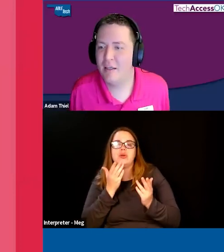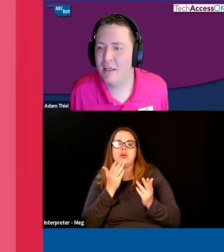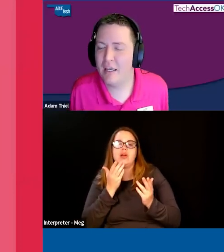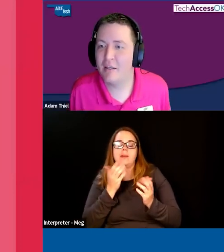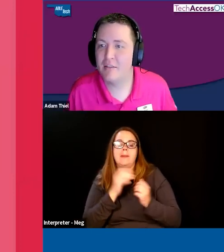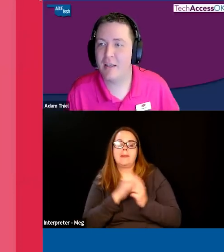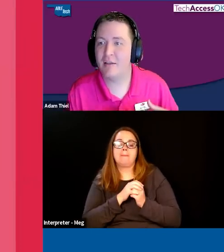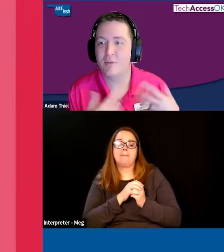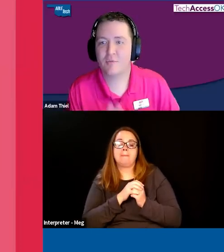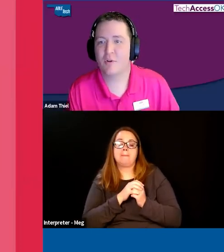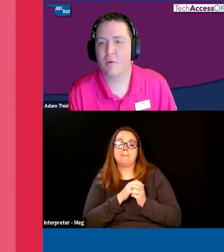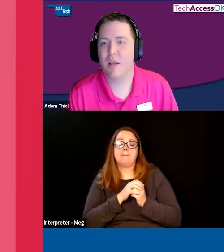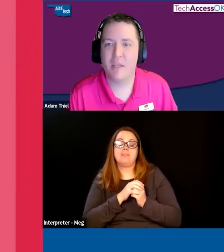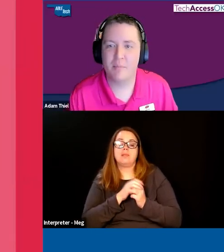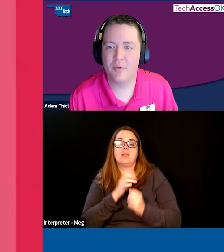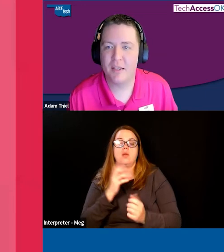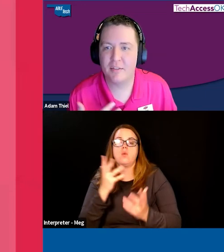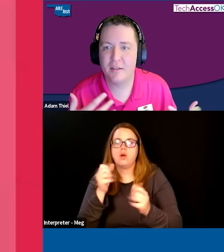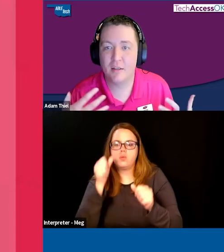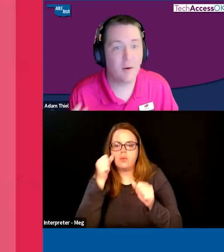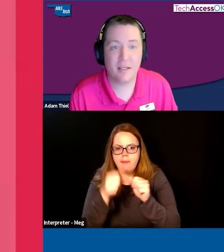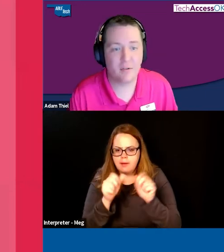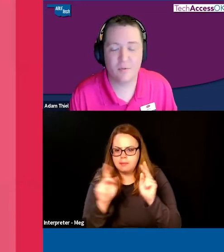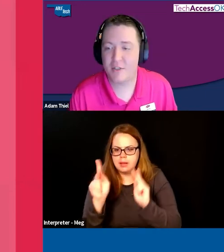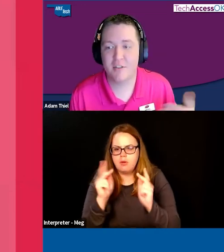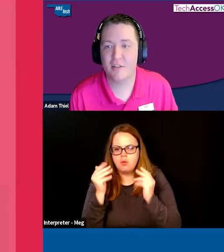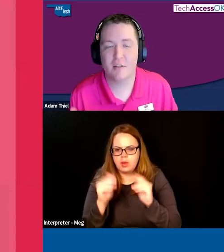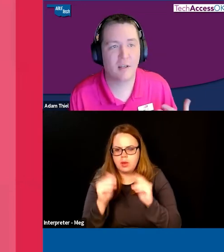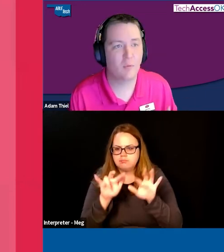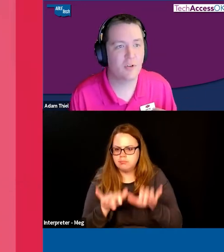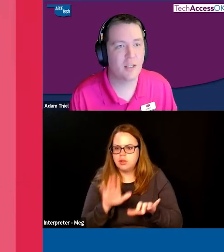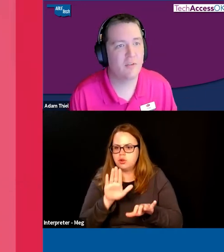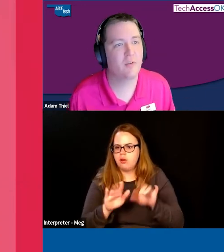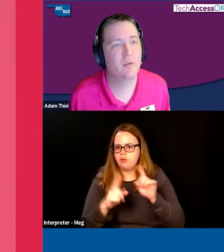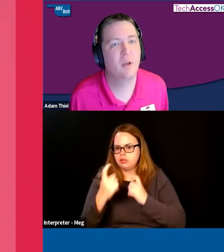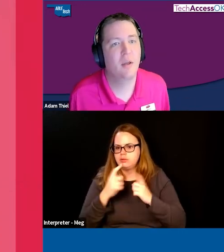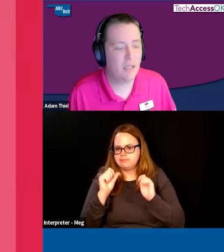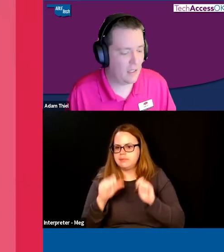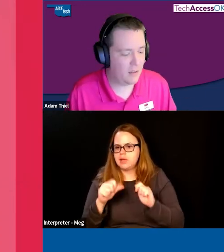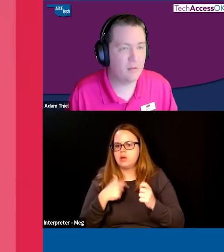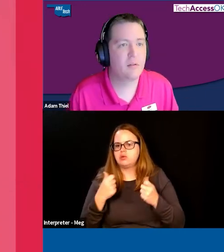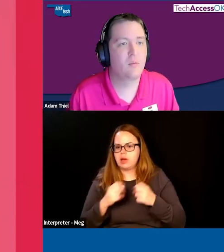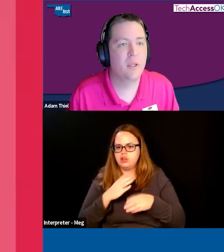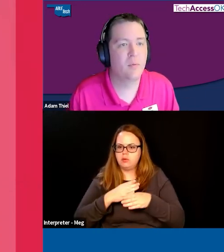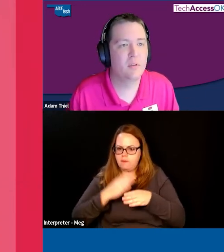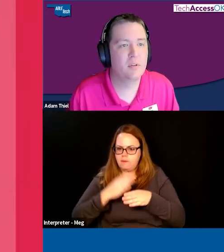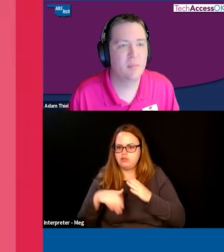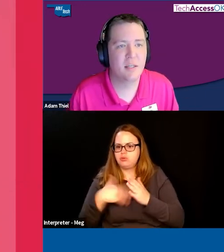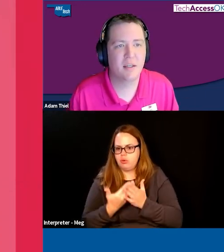and just wanted to remind people that go ahead and get those questions in. We'll try to get through them and we will still be taking them